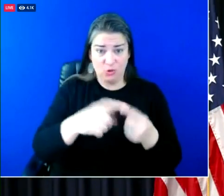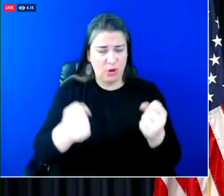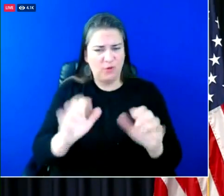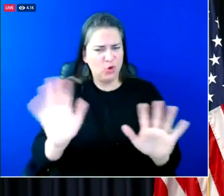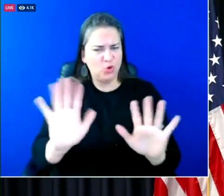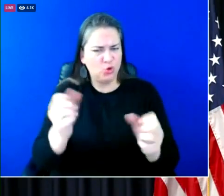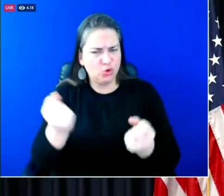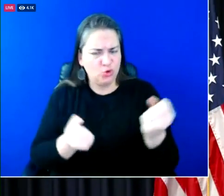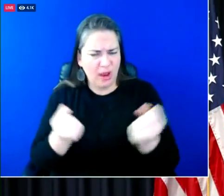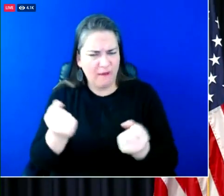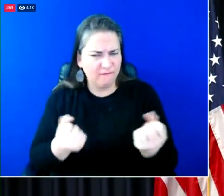The greatest impact